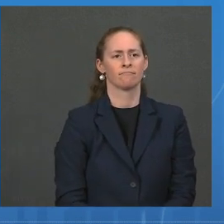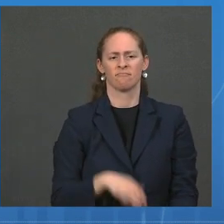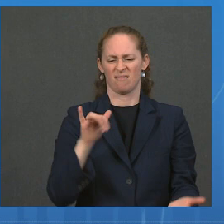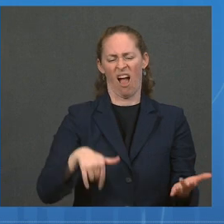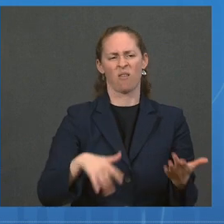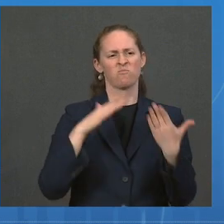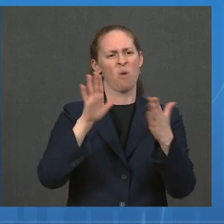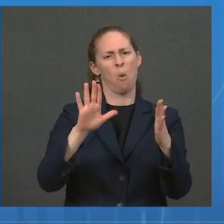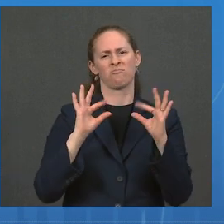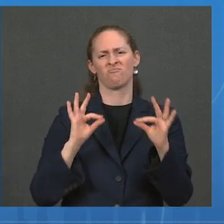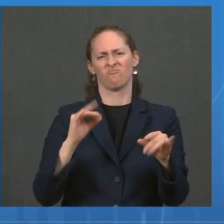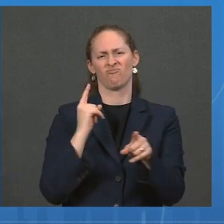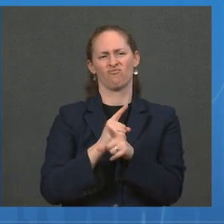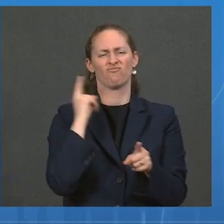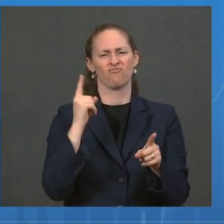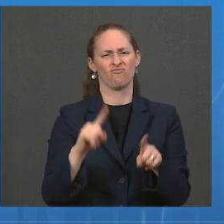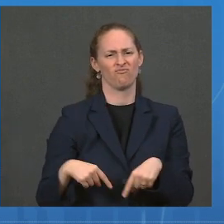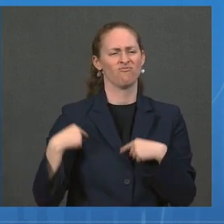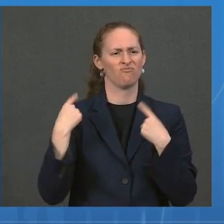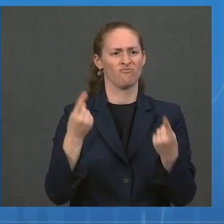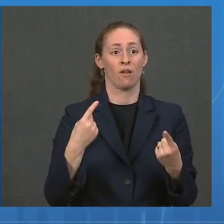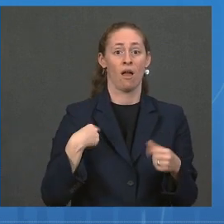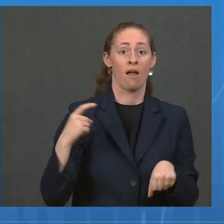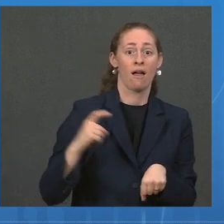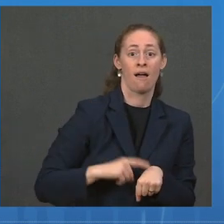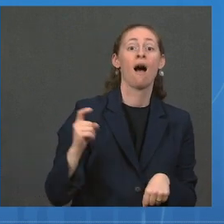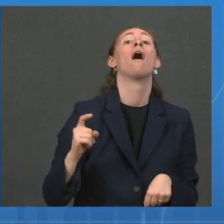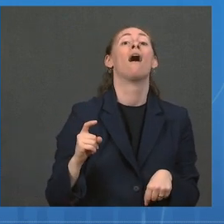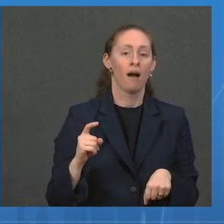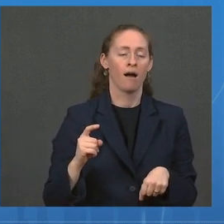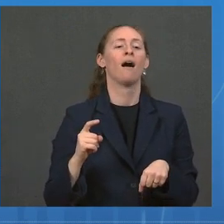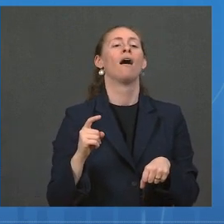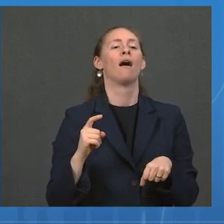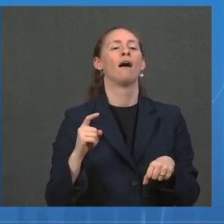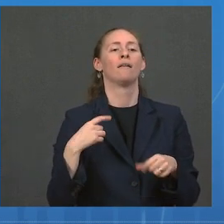to be operationally ready and, at the same time, obviously, to defer to the science